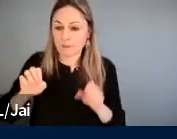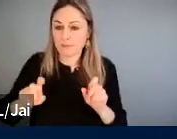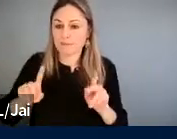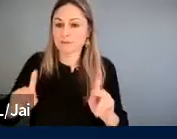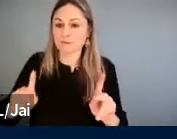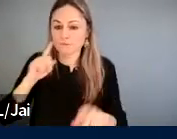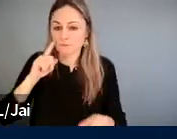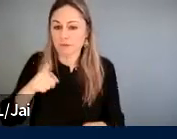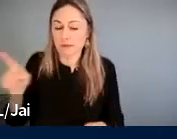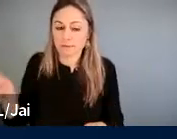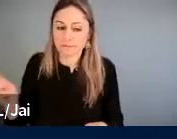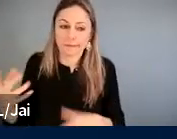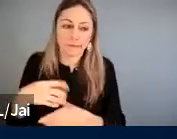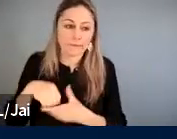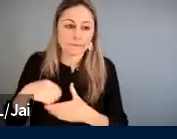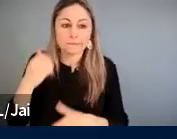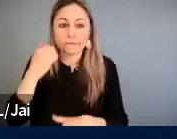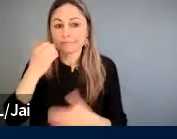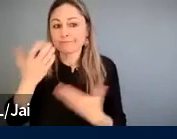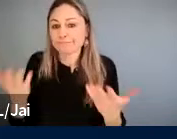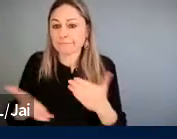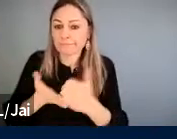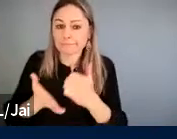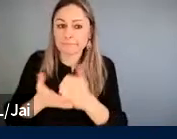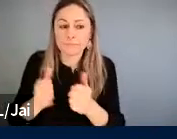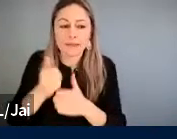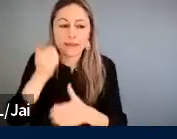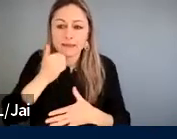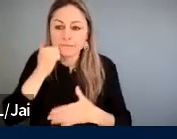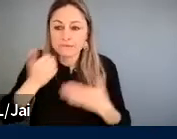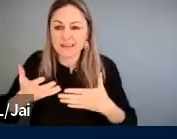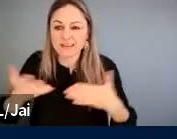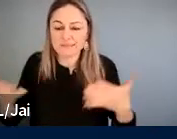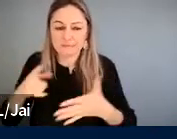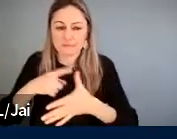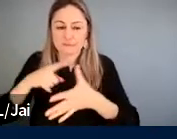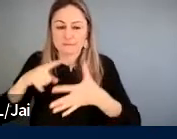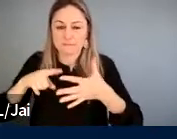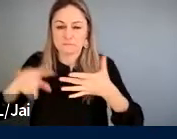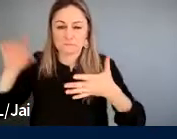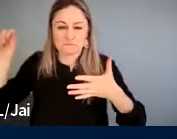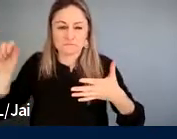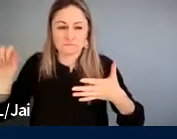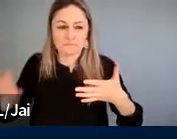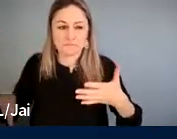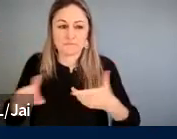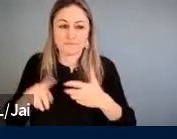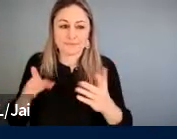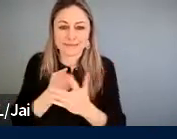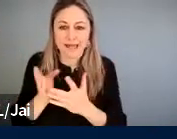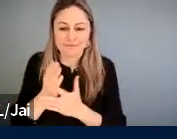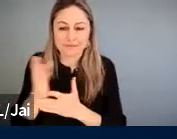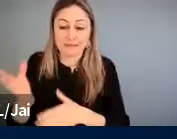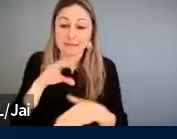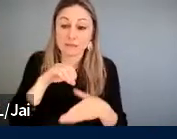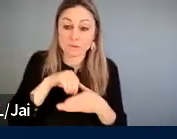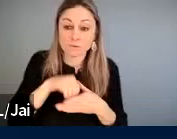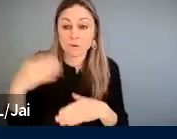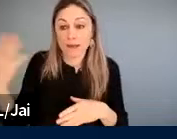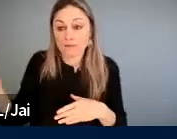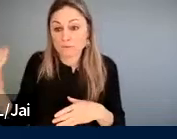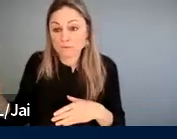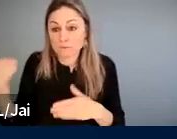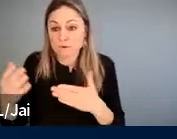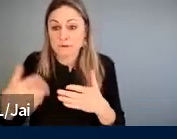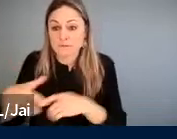assistance with everyday tasks, navigating indoor and outdoor environments, traffic safety,